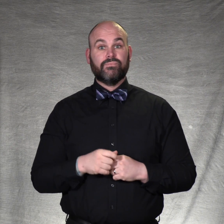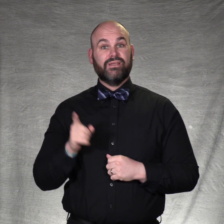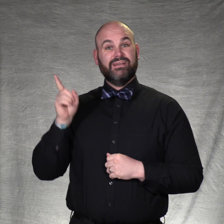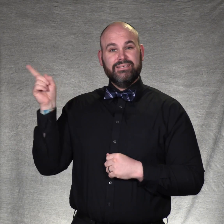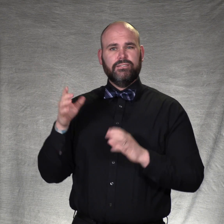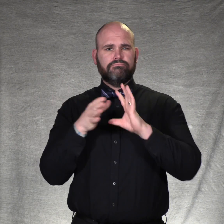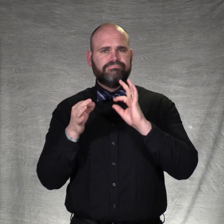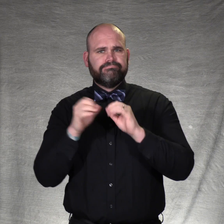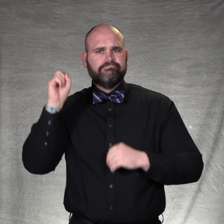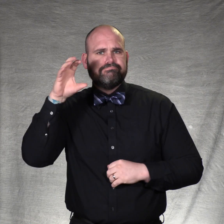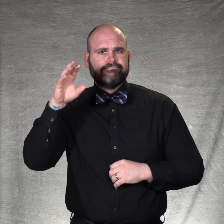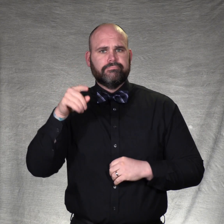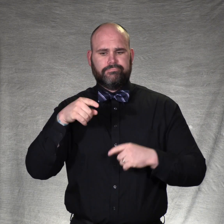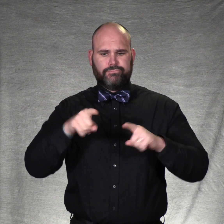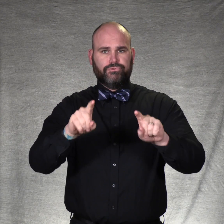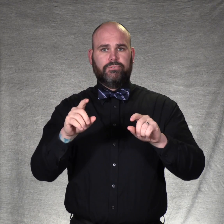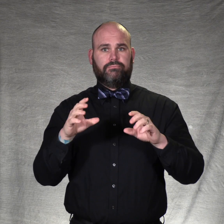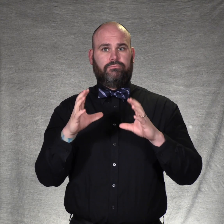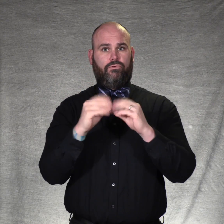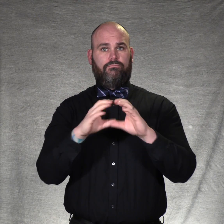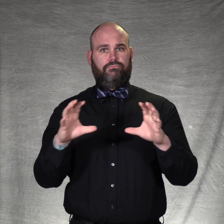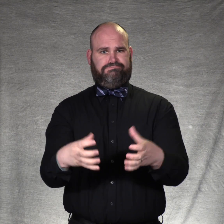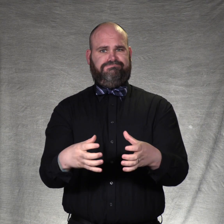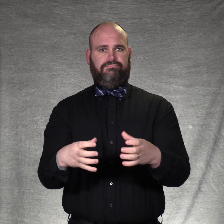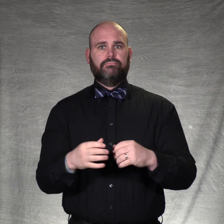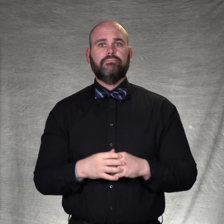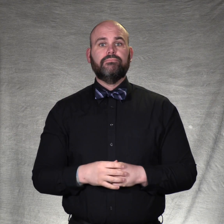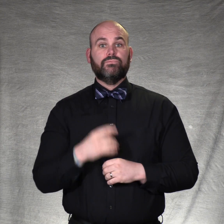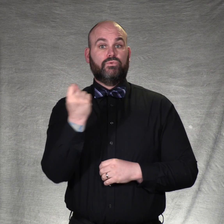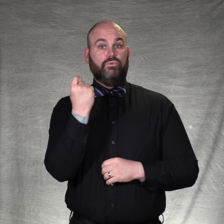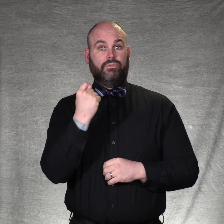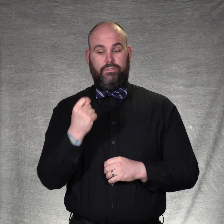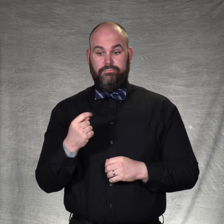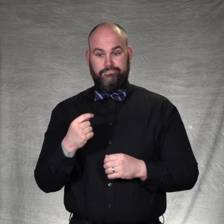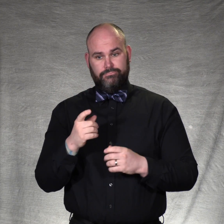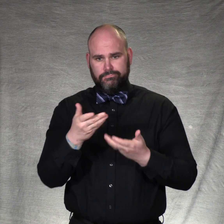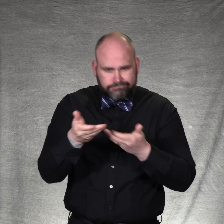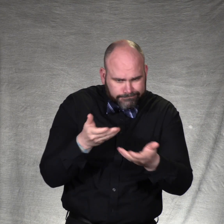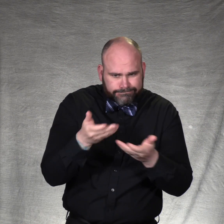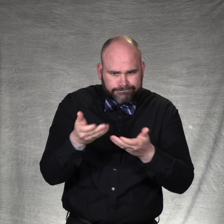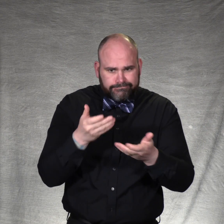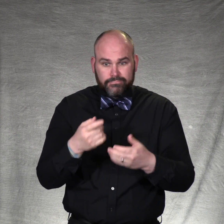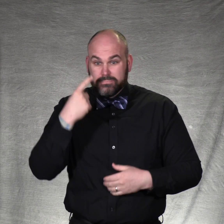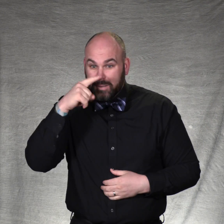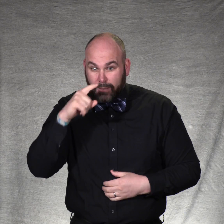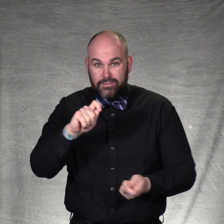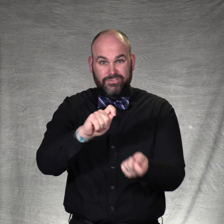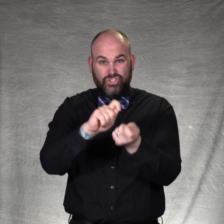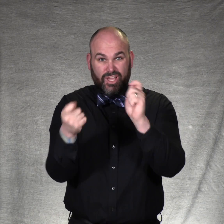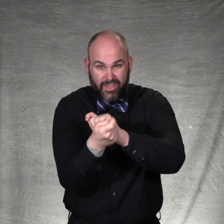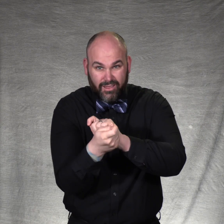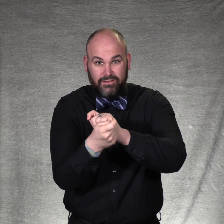Eric Nooker testified before the Conference Committee on Tuesday and asked them to change this